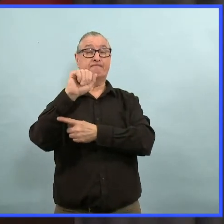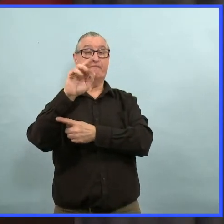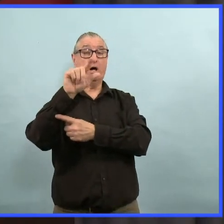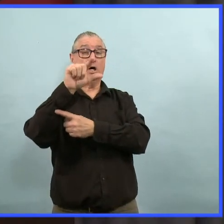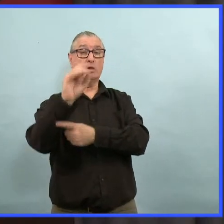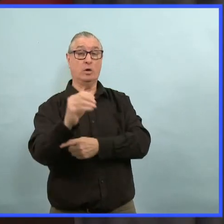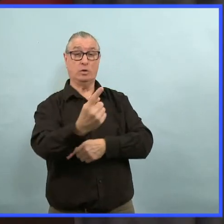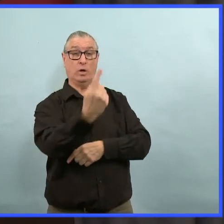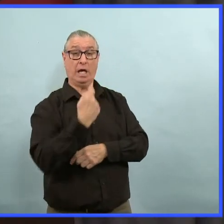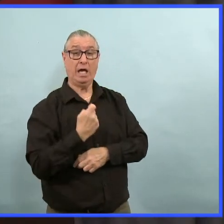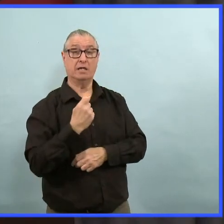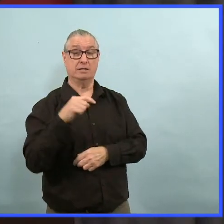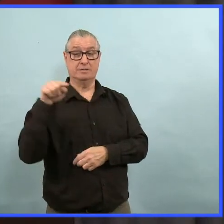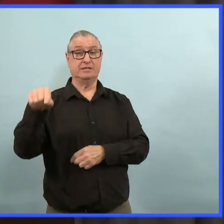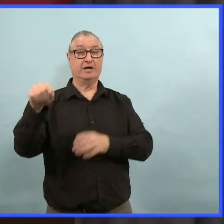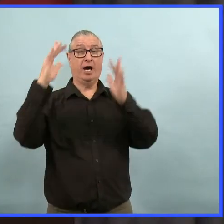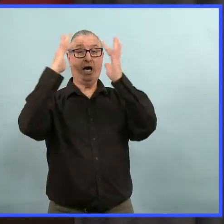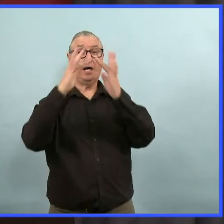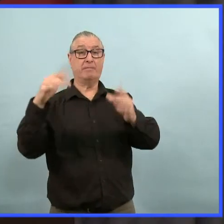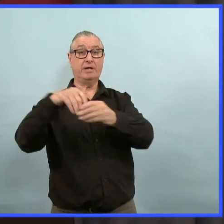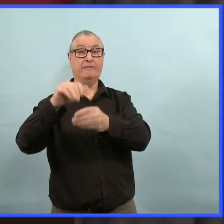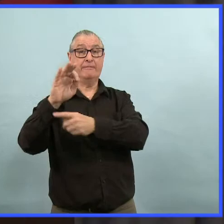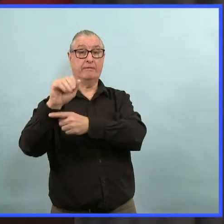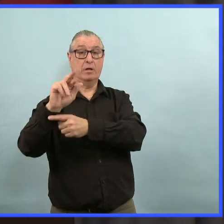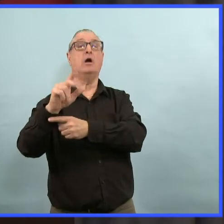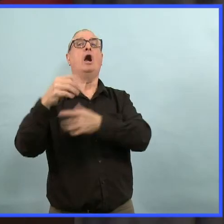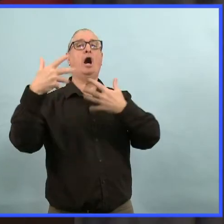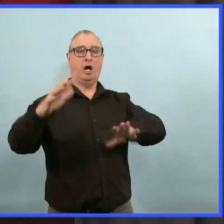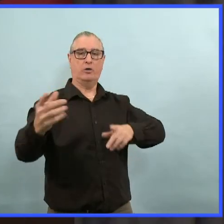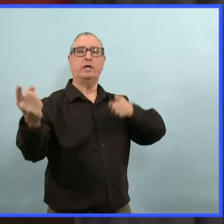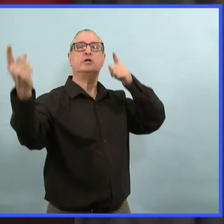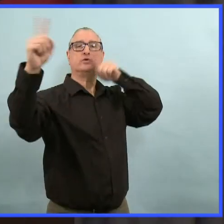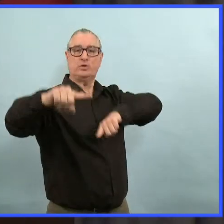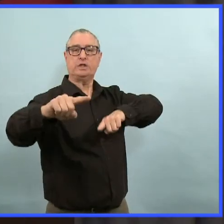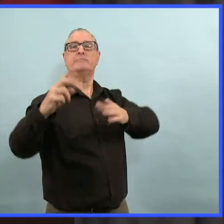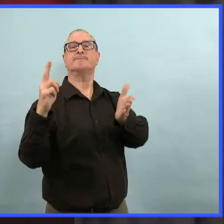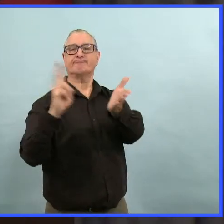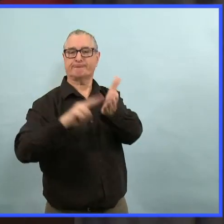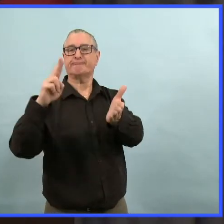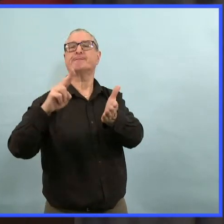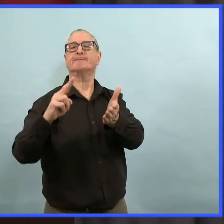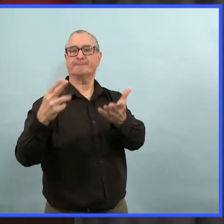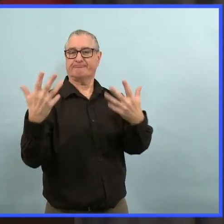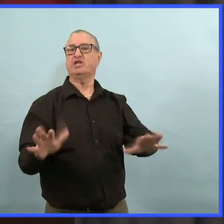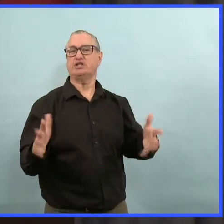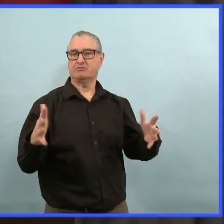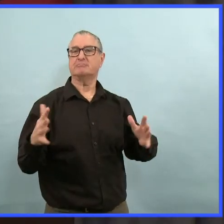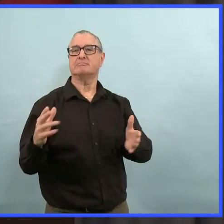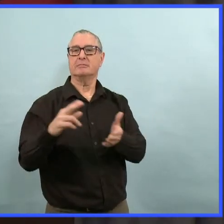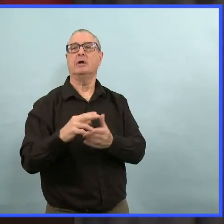move forward in discussions with their officials as well as our health officials to design